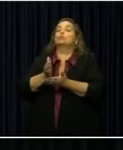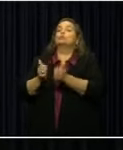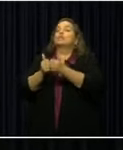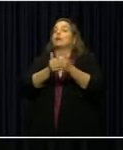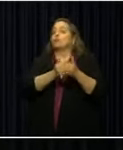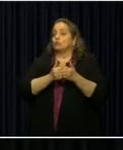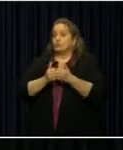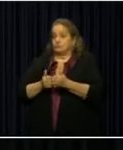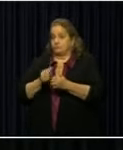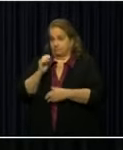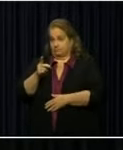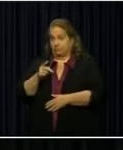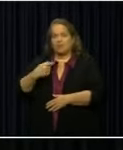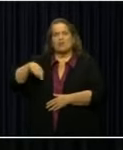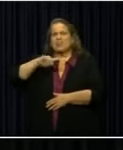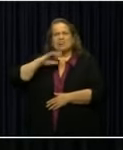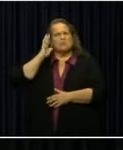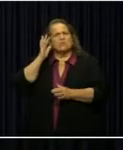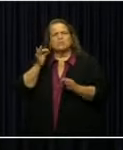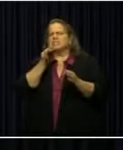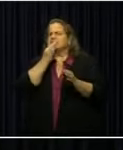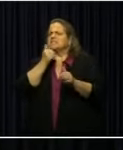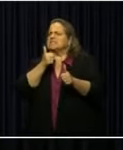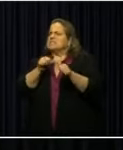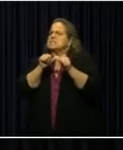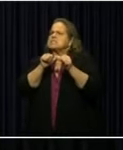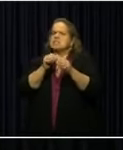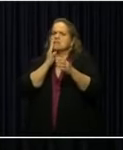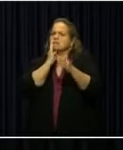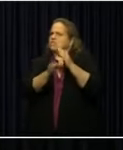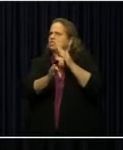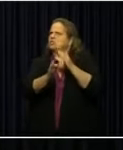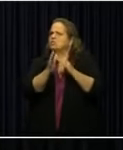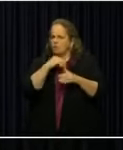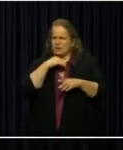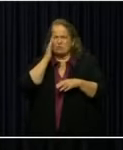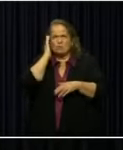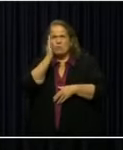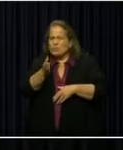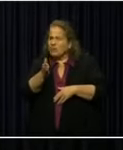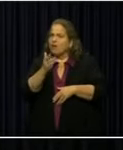AND I THINK WE'RE DOING A BETTER JOB OF THAT THAN JUST ABOUT ANYWHERE.